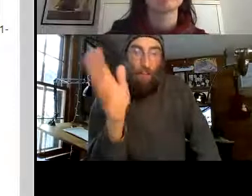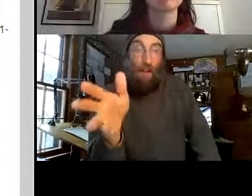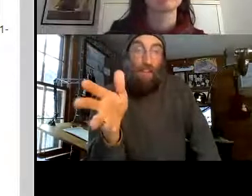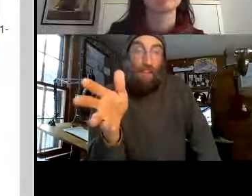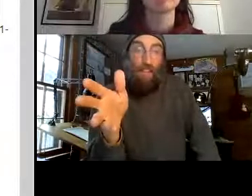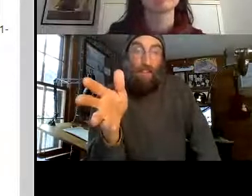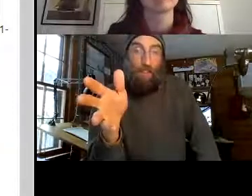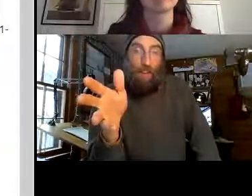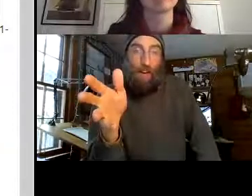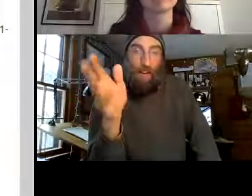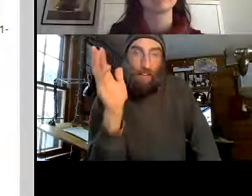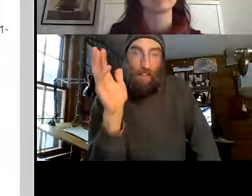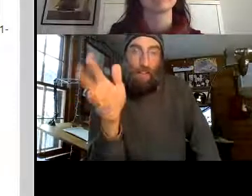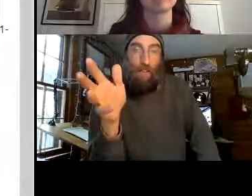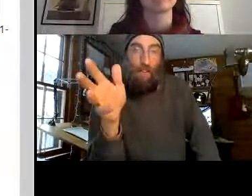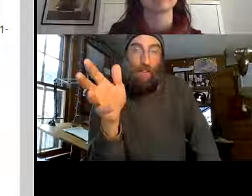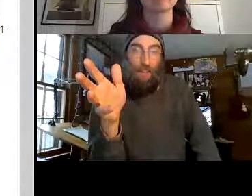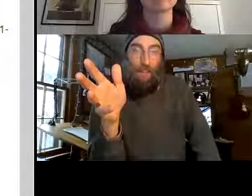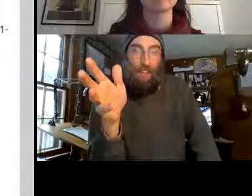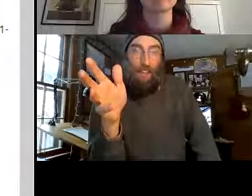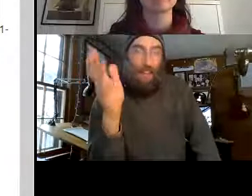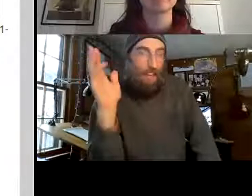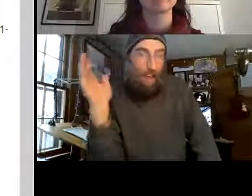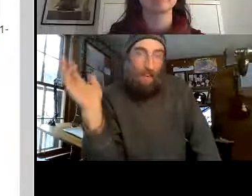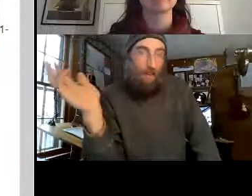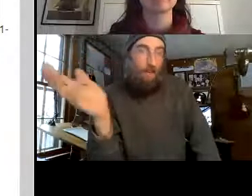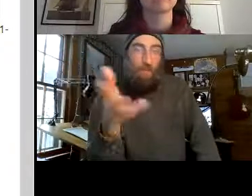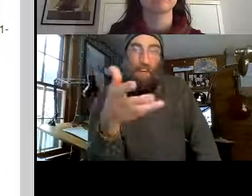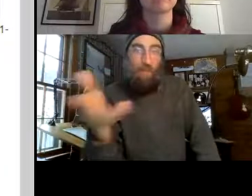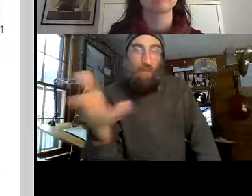surprised myself in some way, and discovered something, then I don't--